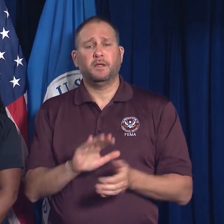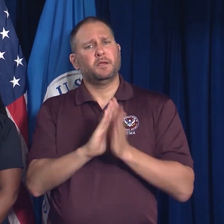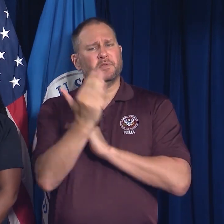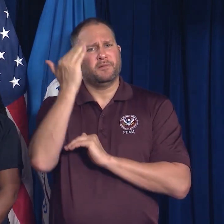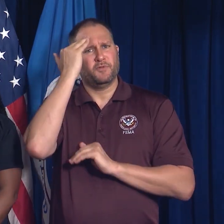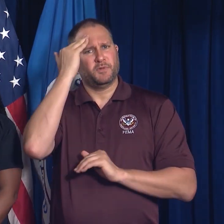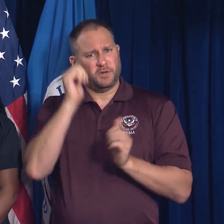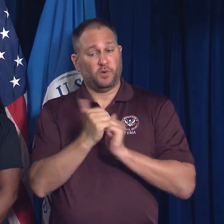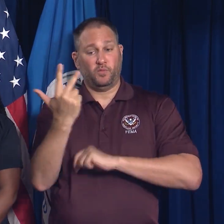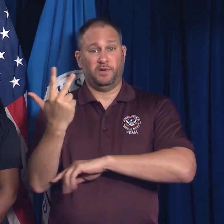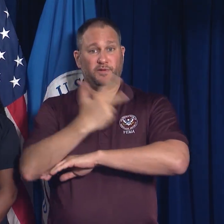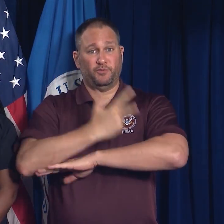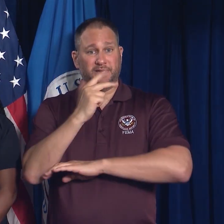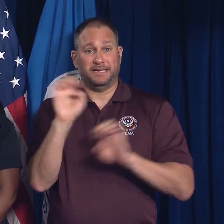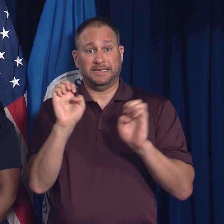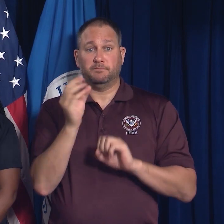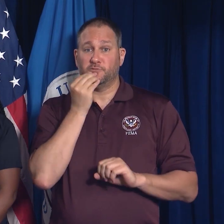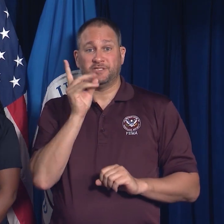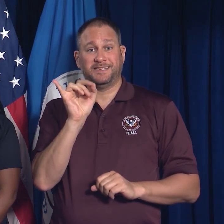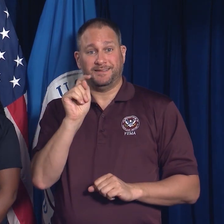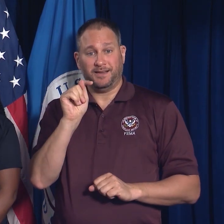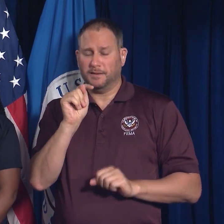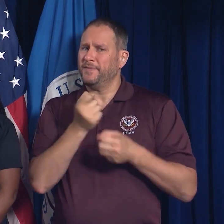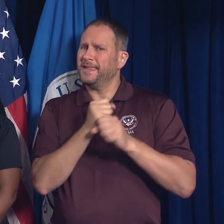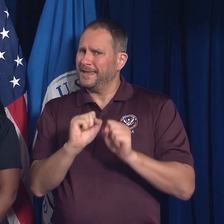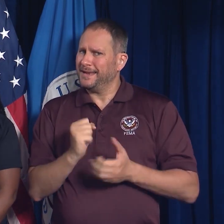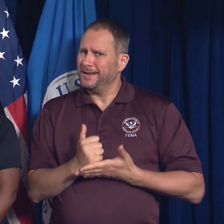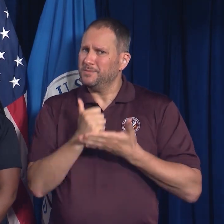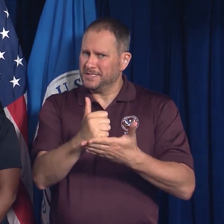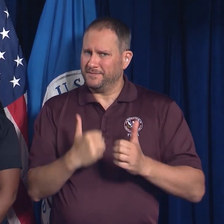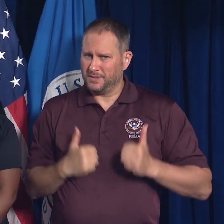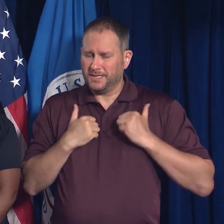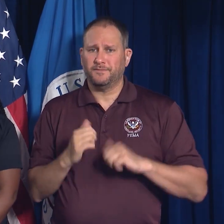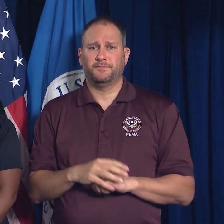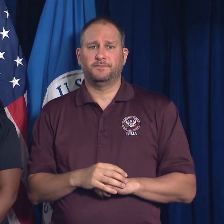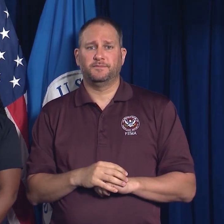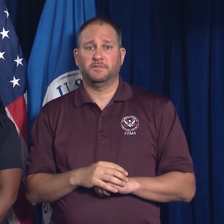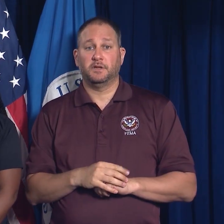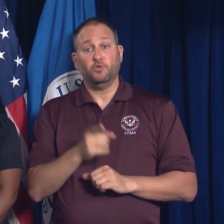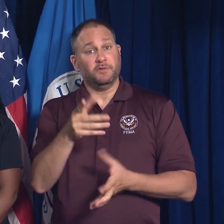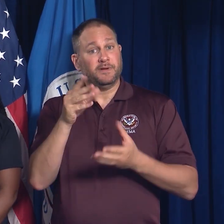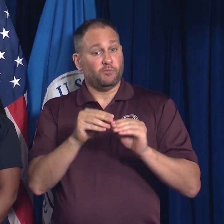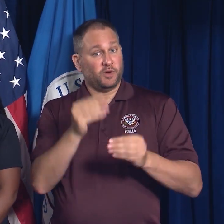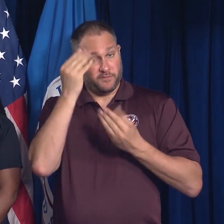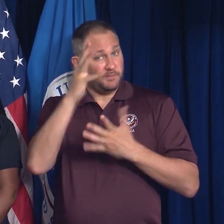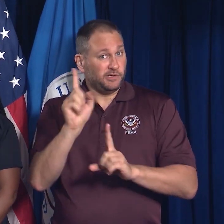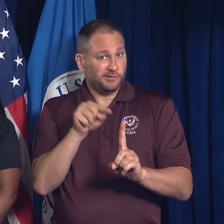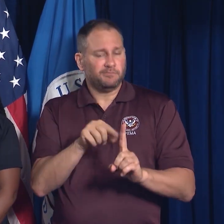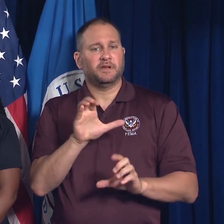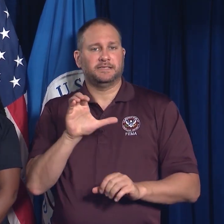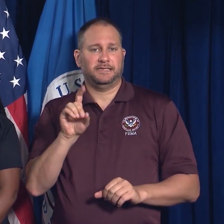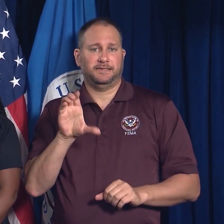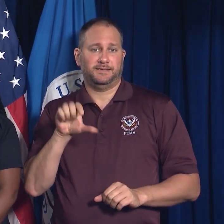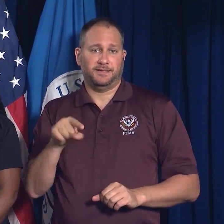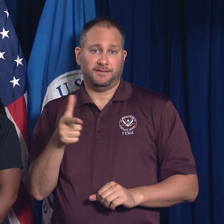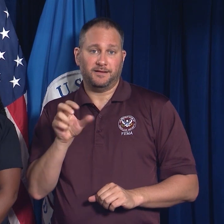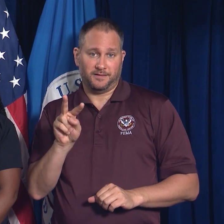Become familiar with the 3-day emergency diet that could help save your life. You can find more information at CDC.gov.